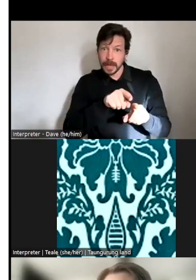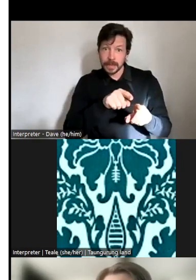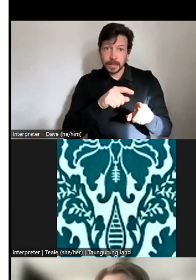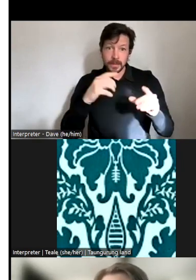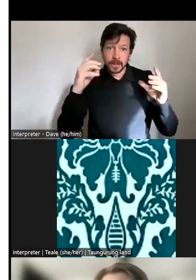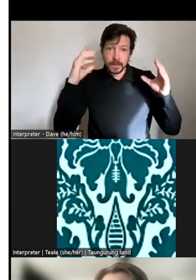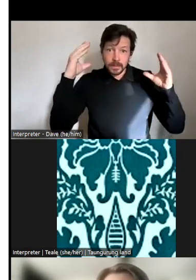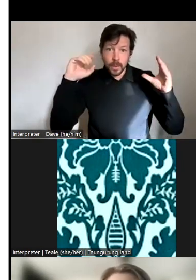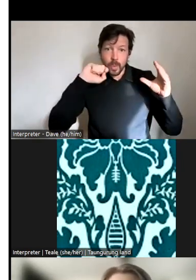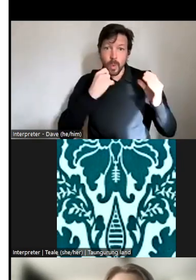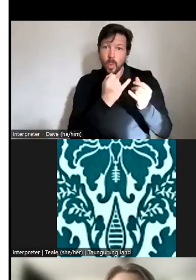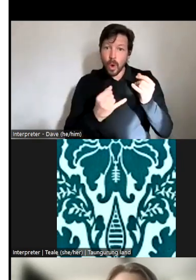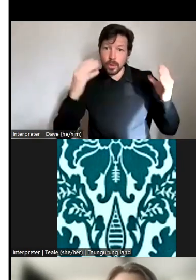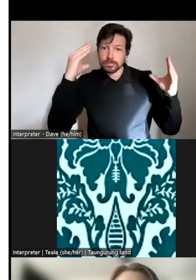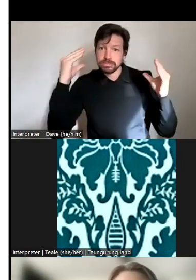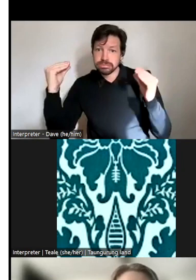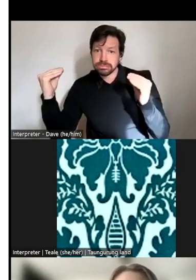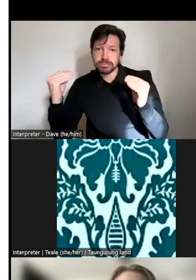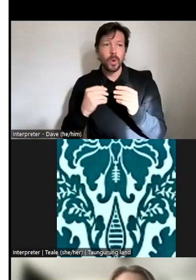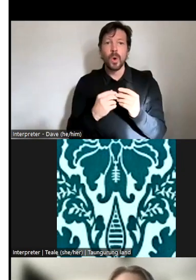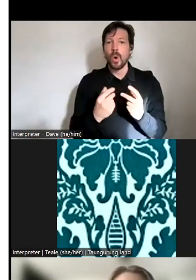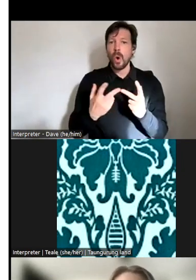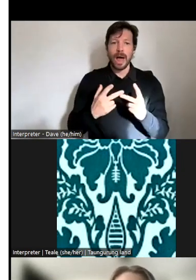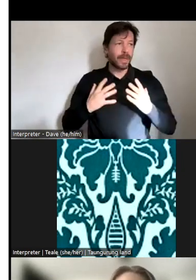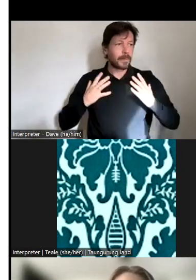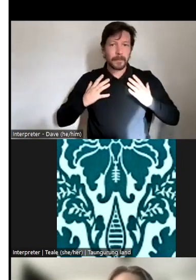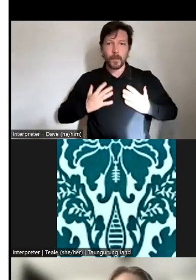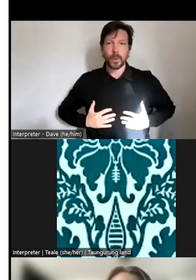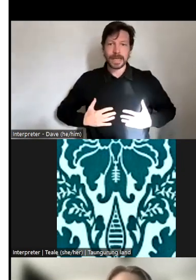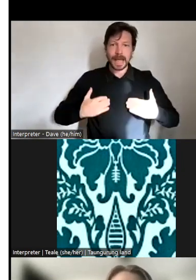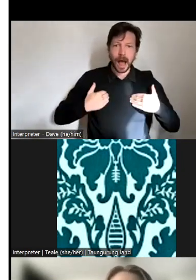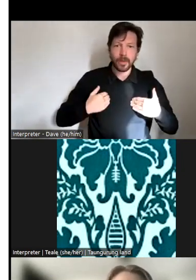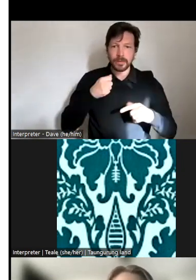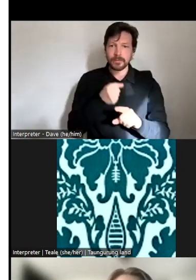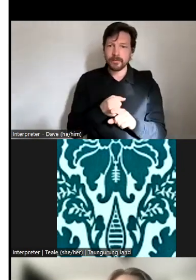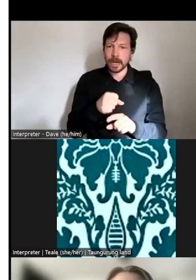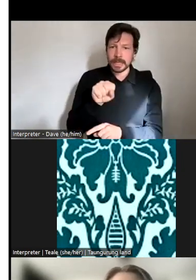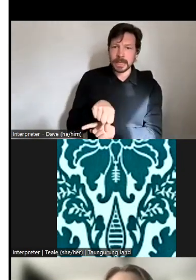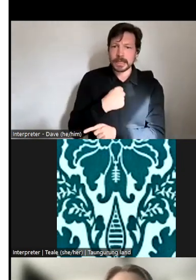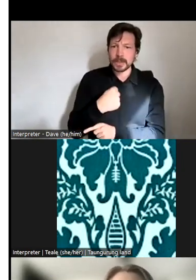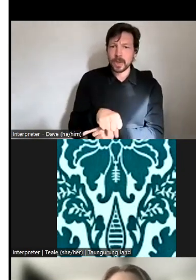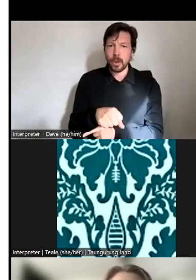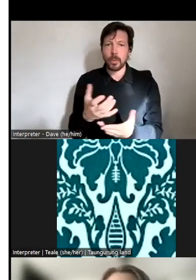Do we expect other body systems to be affected? And I guess, for parents, for some people, they say it is what it is,